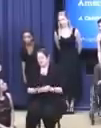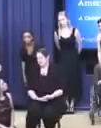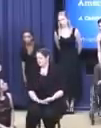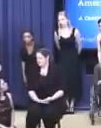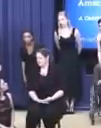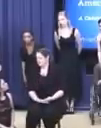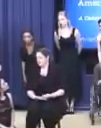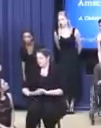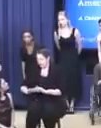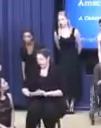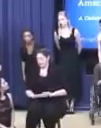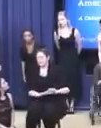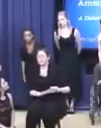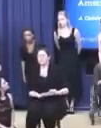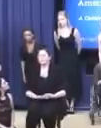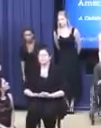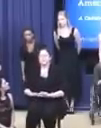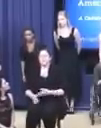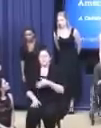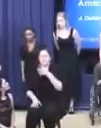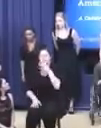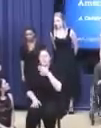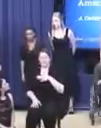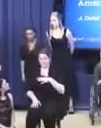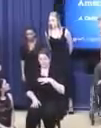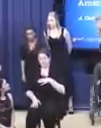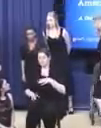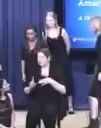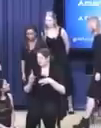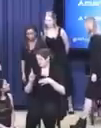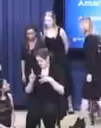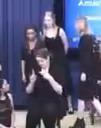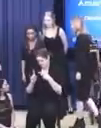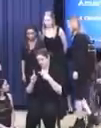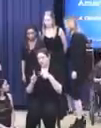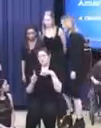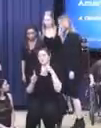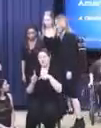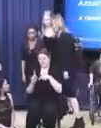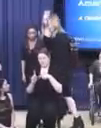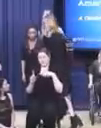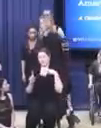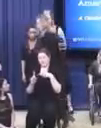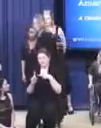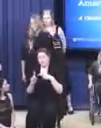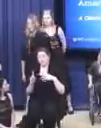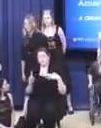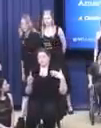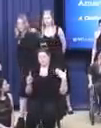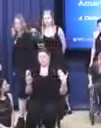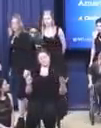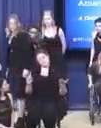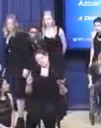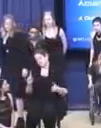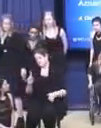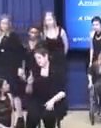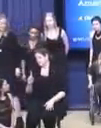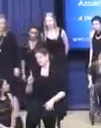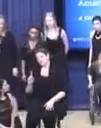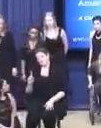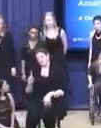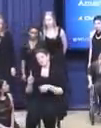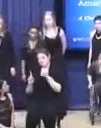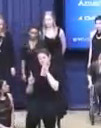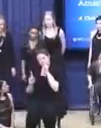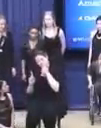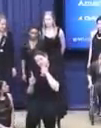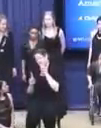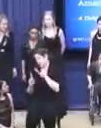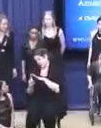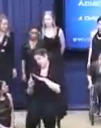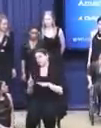Bear a child. She must, in her own, personal way.